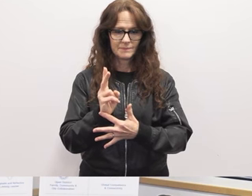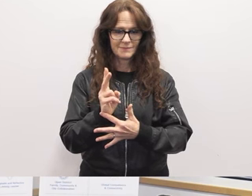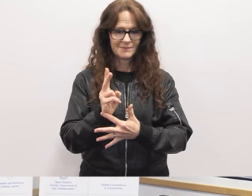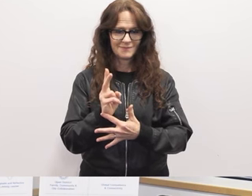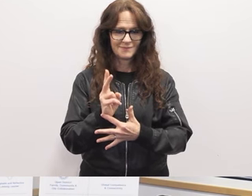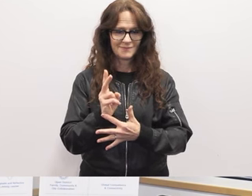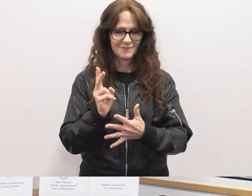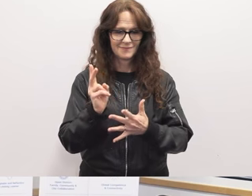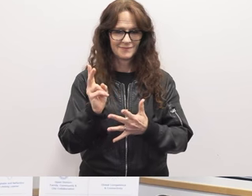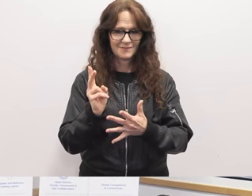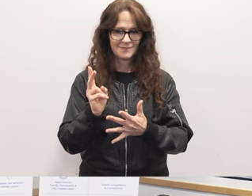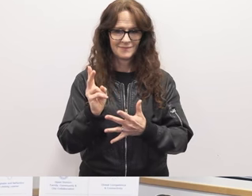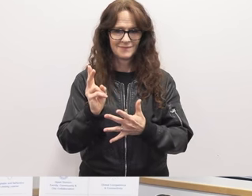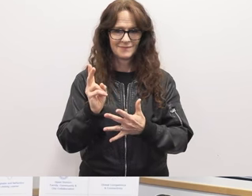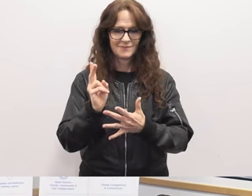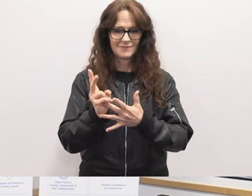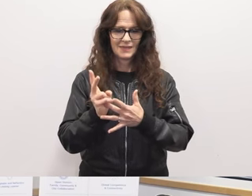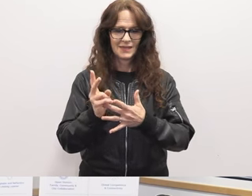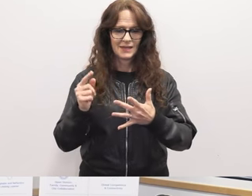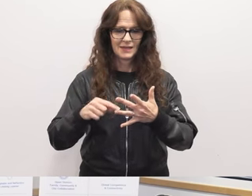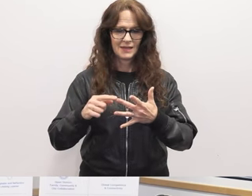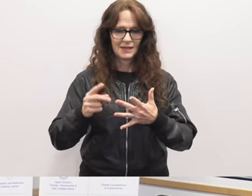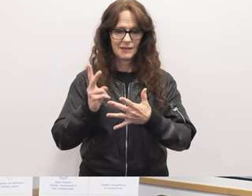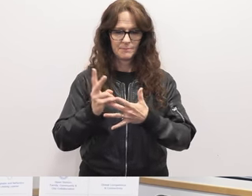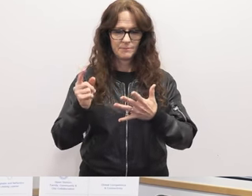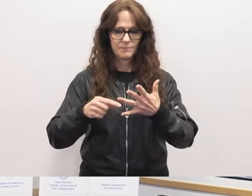[Diana Craighead] Keep. [Doug Otto] Keep.